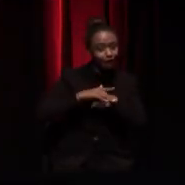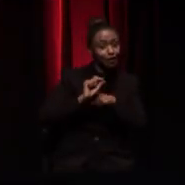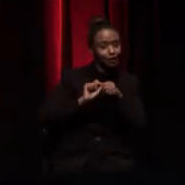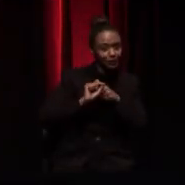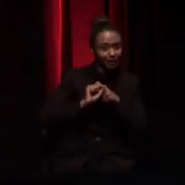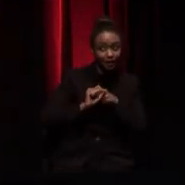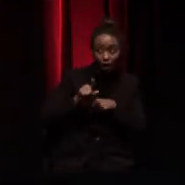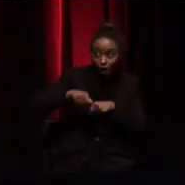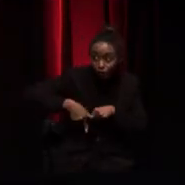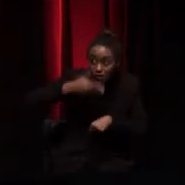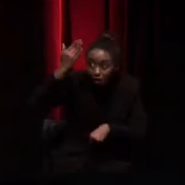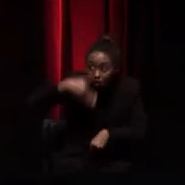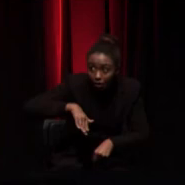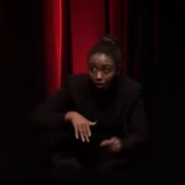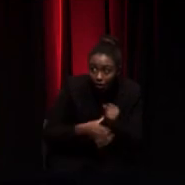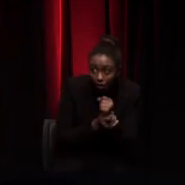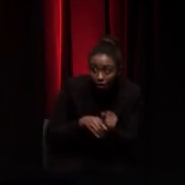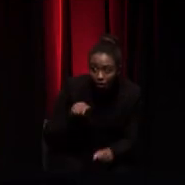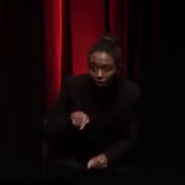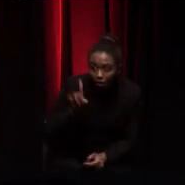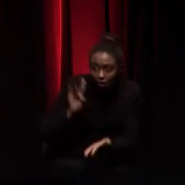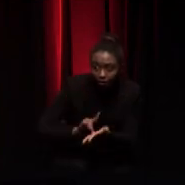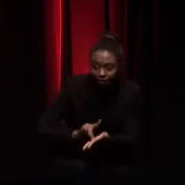“Do you guarantee it?” When you write something like that…